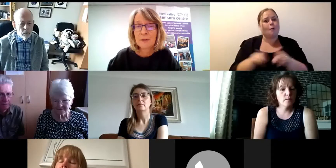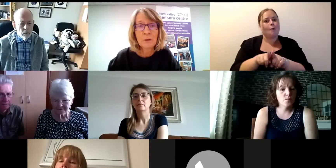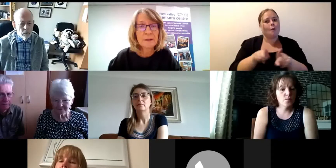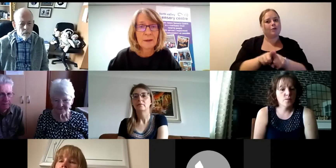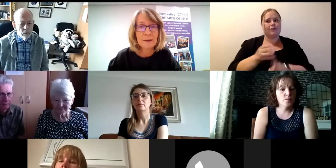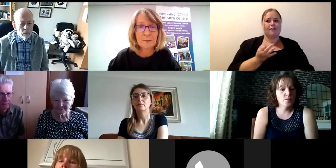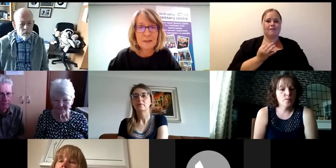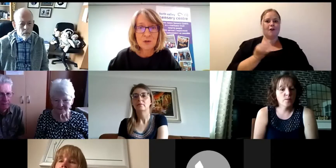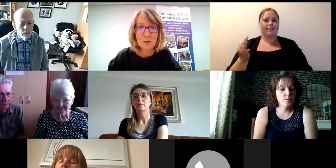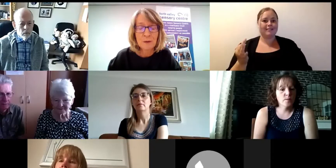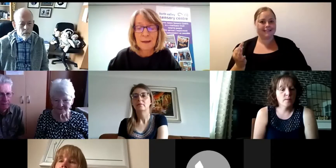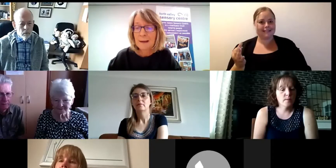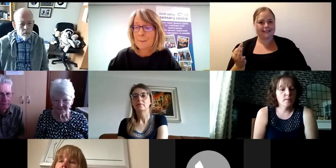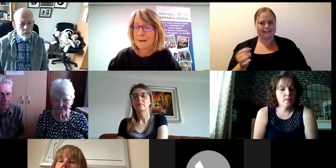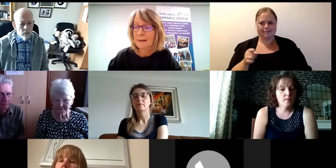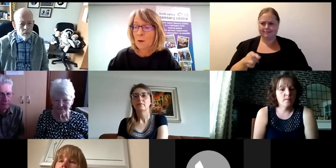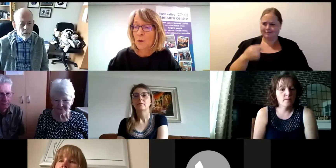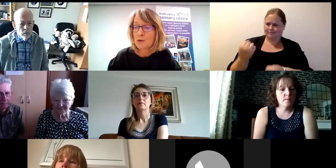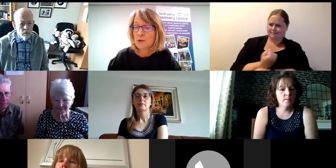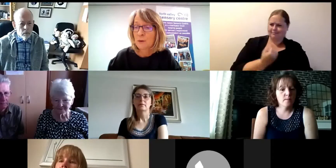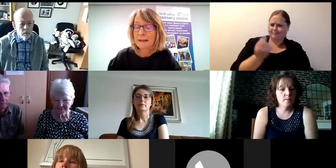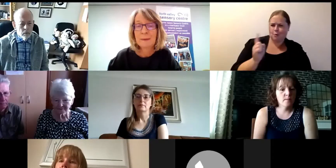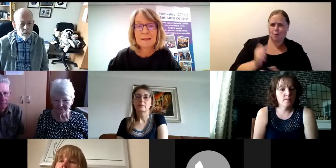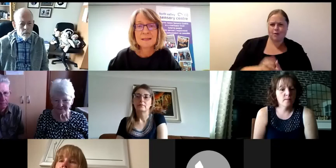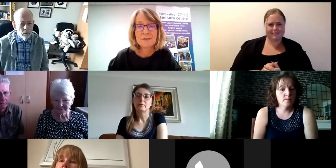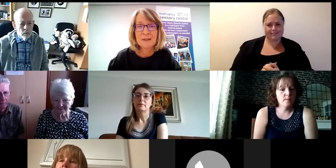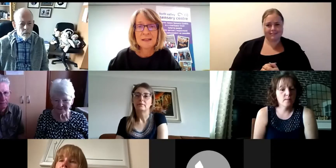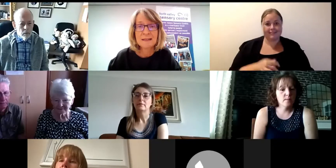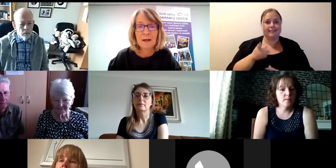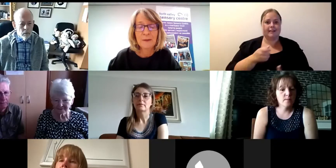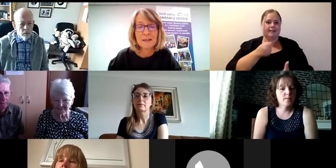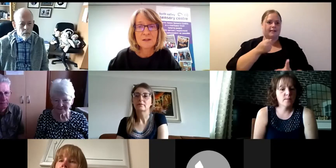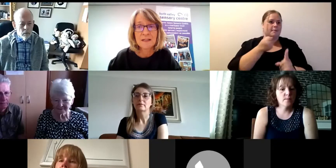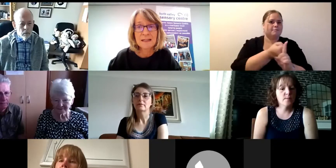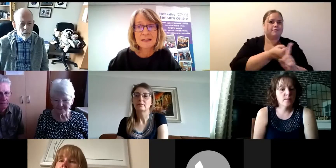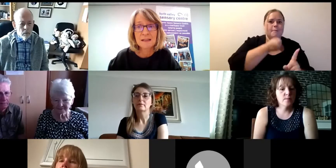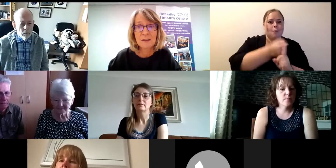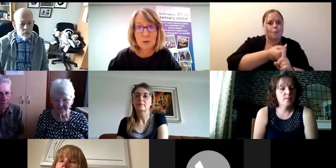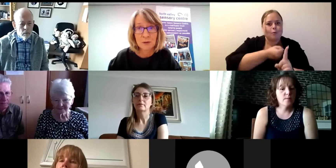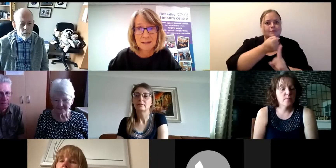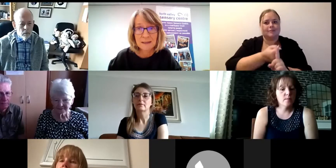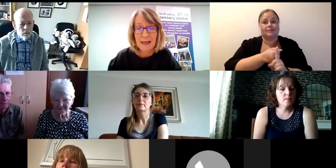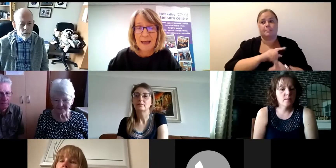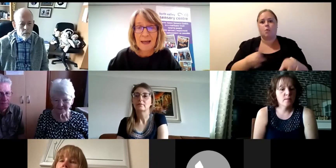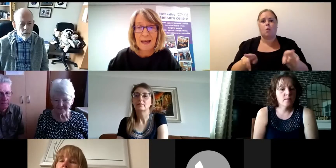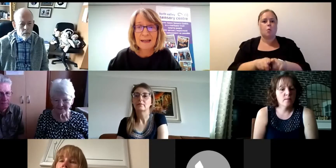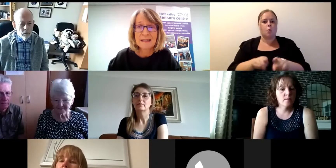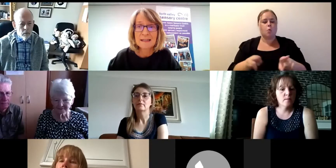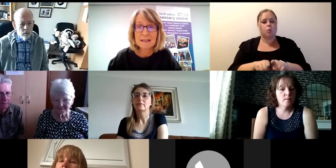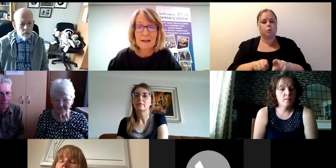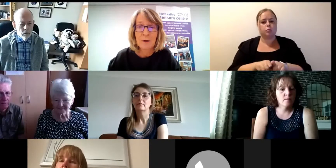promoting the work that we do but also help us to raise awareness of sensory loss.